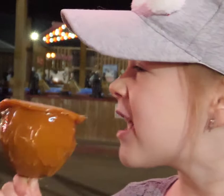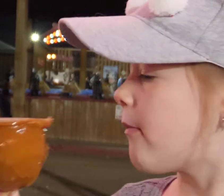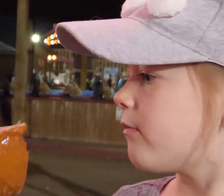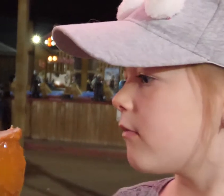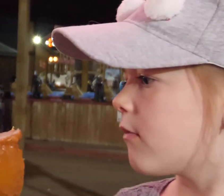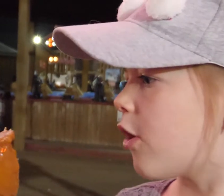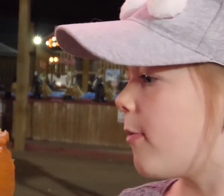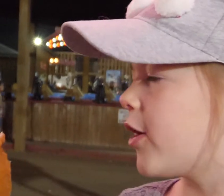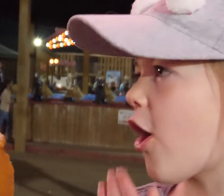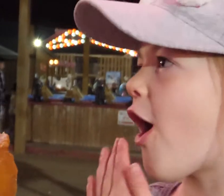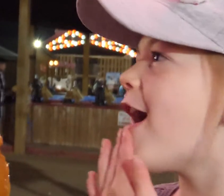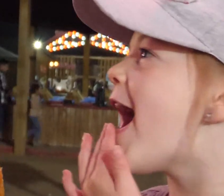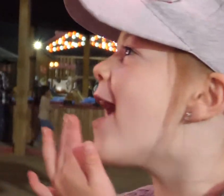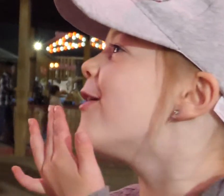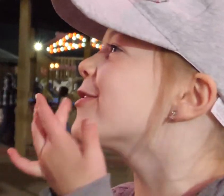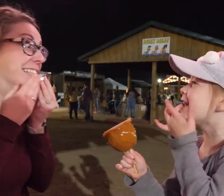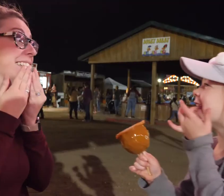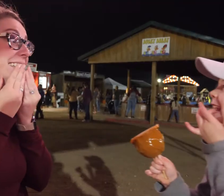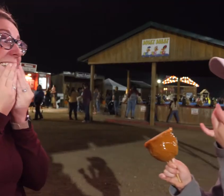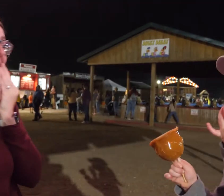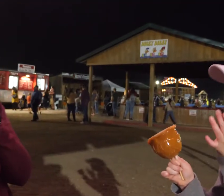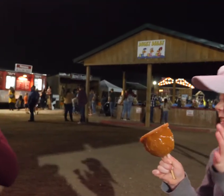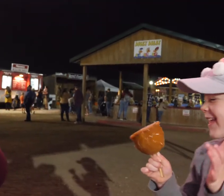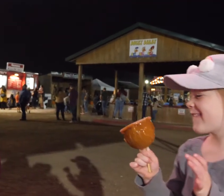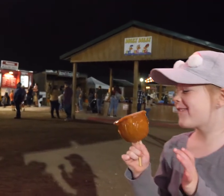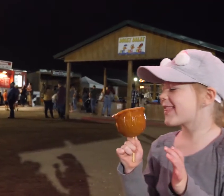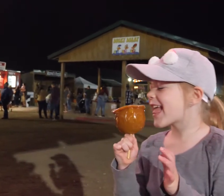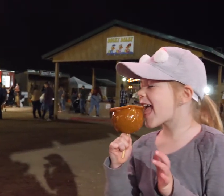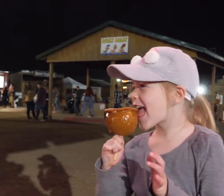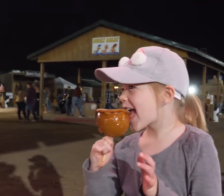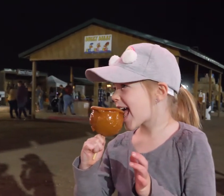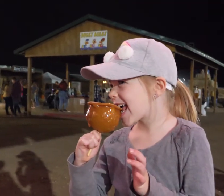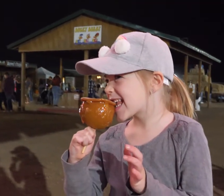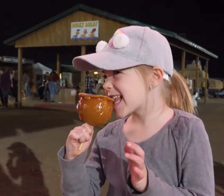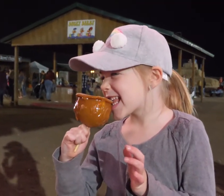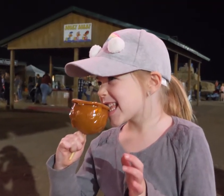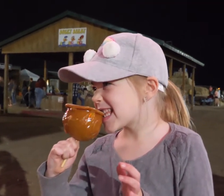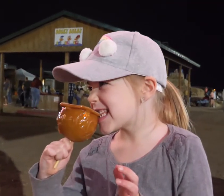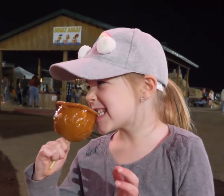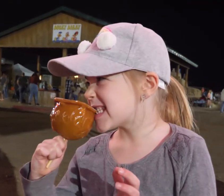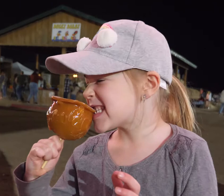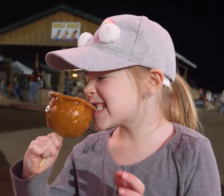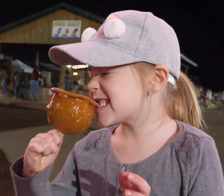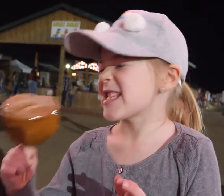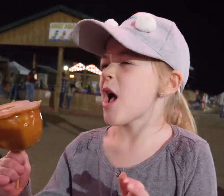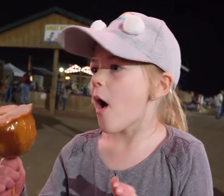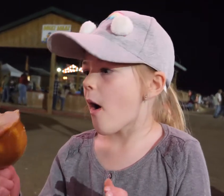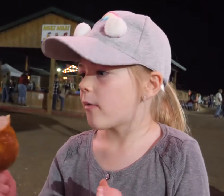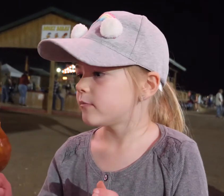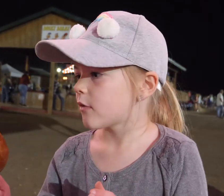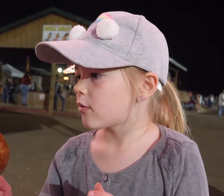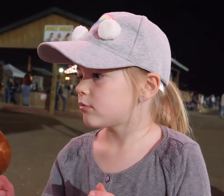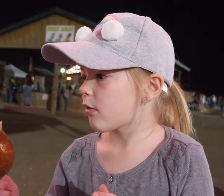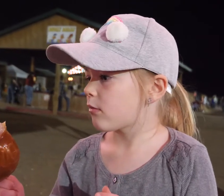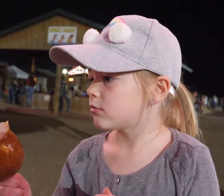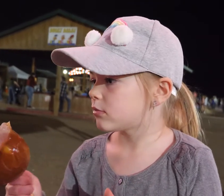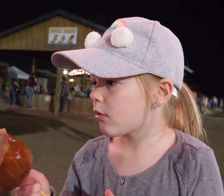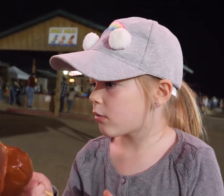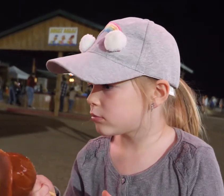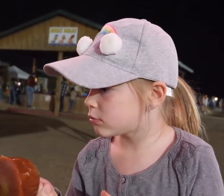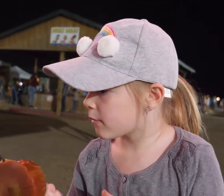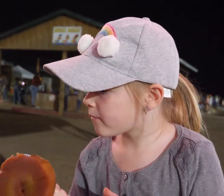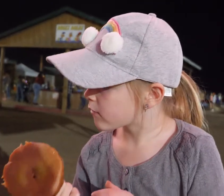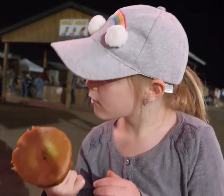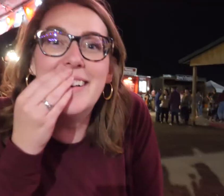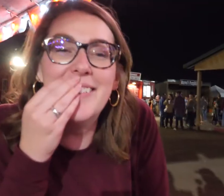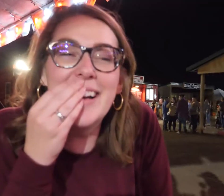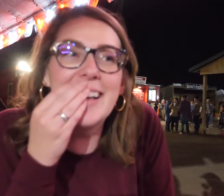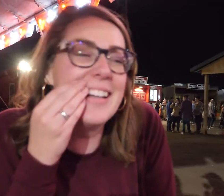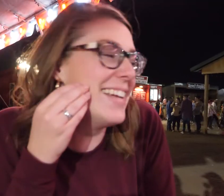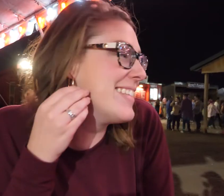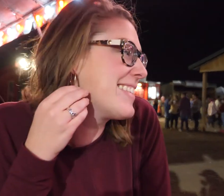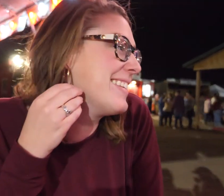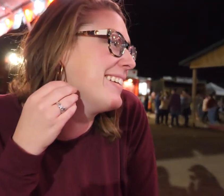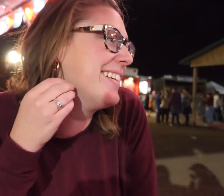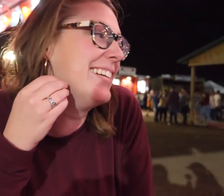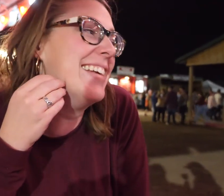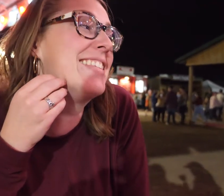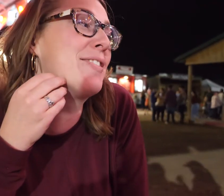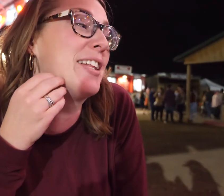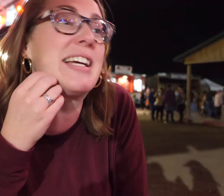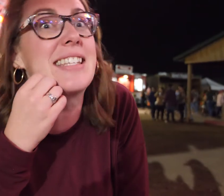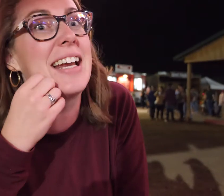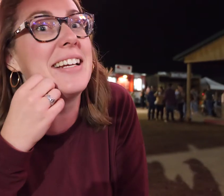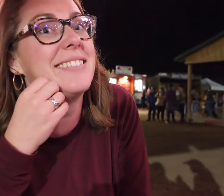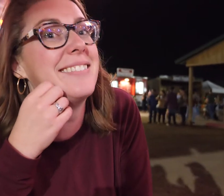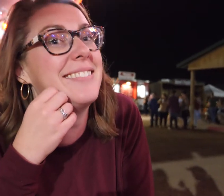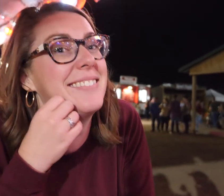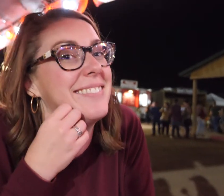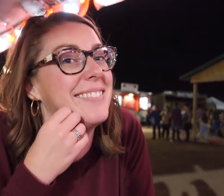Oh my goodness, it's really exciting.